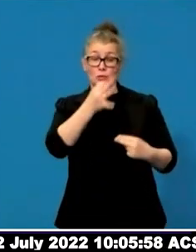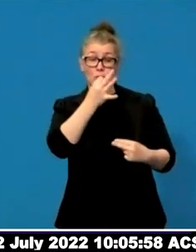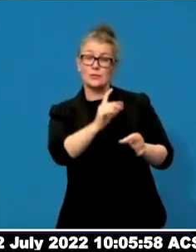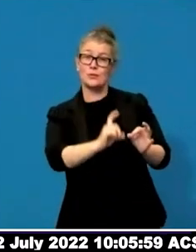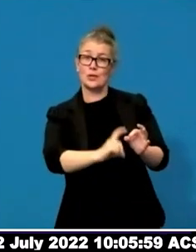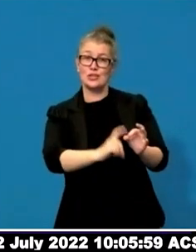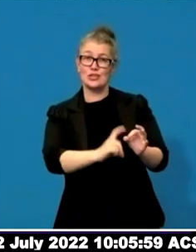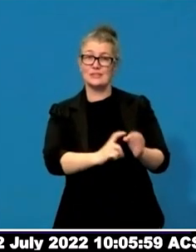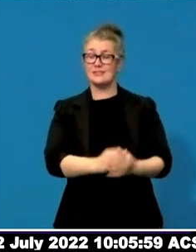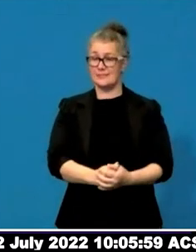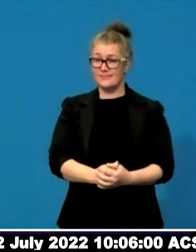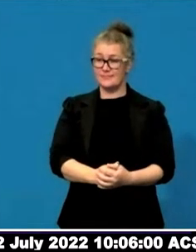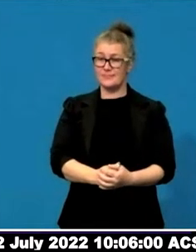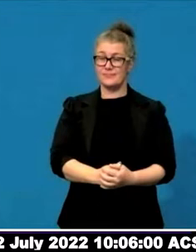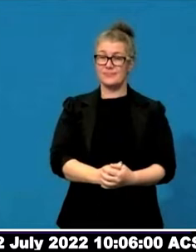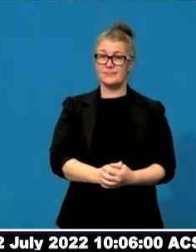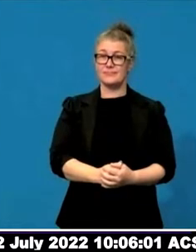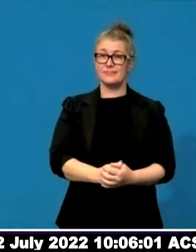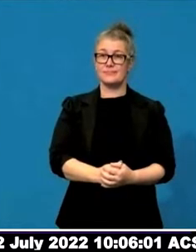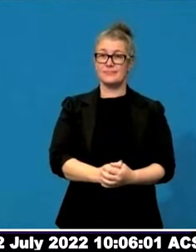Commissioners, I will also indicate that Ms Lauren Lai